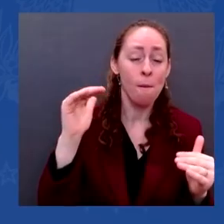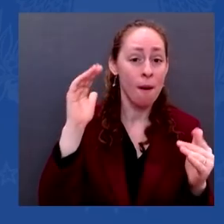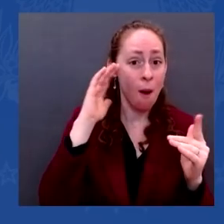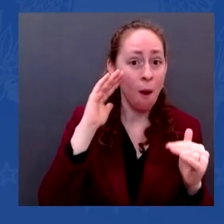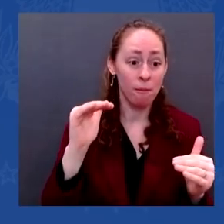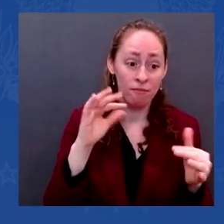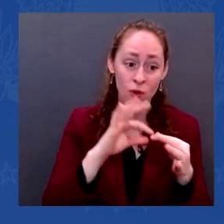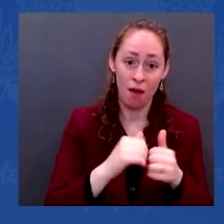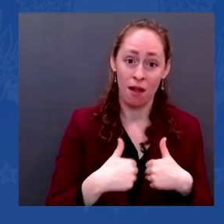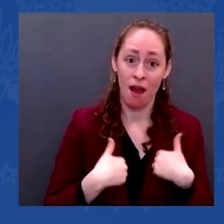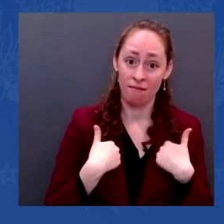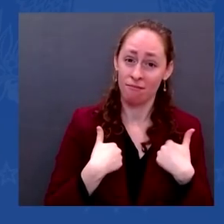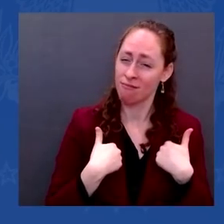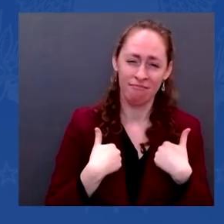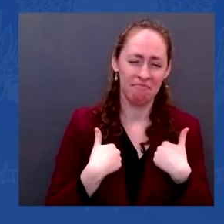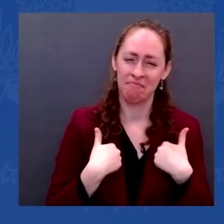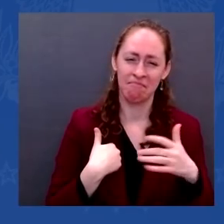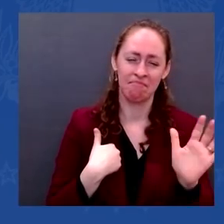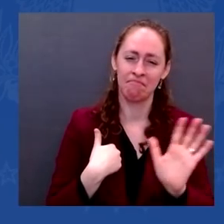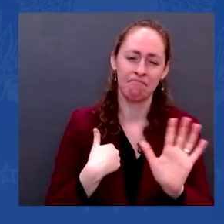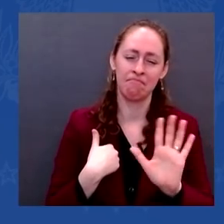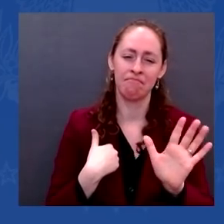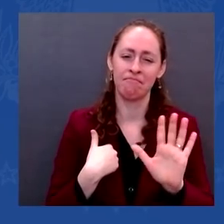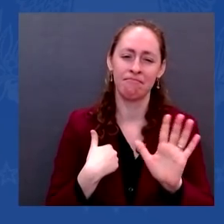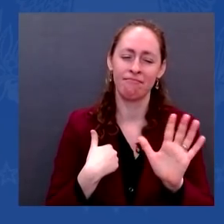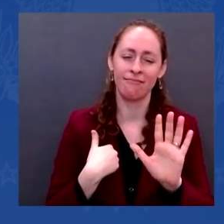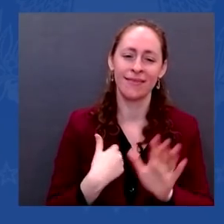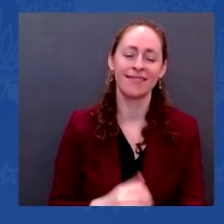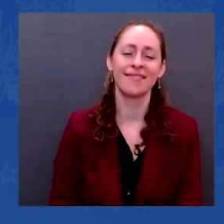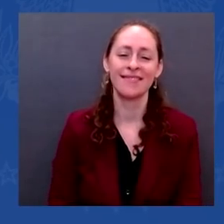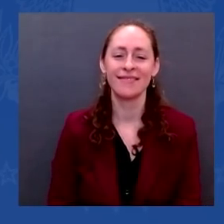[rises] up, and hope and history rhyme."